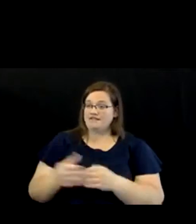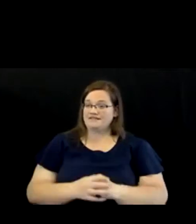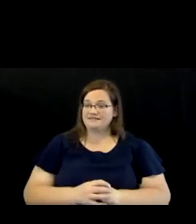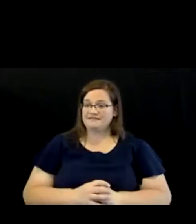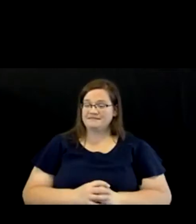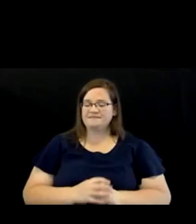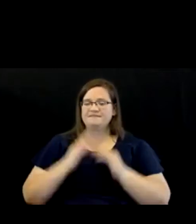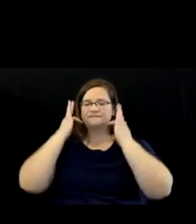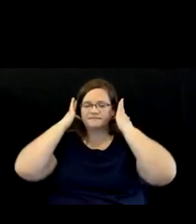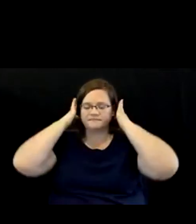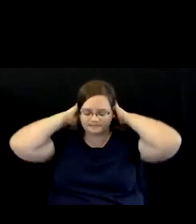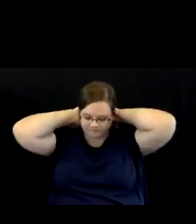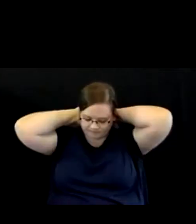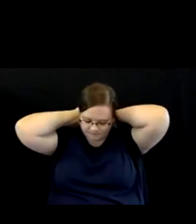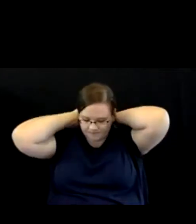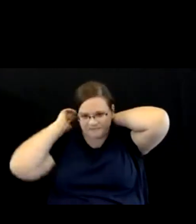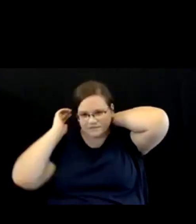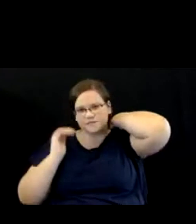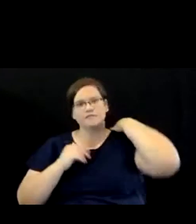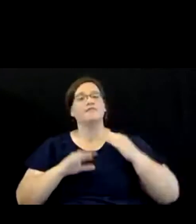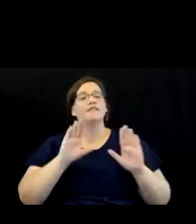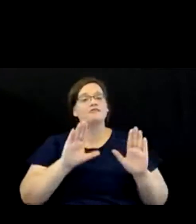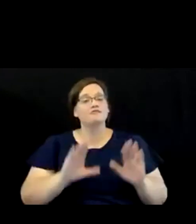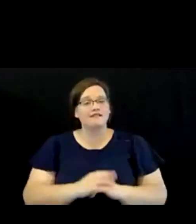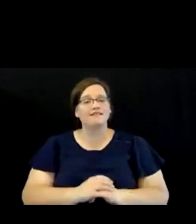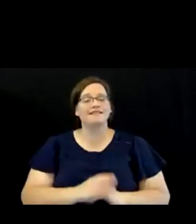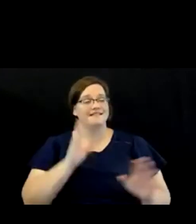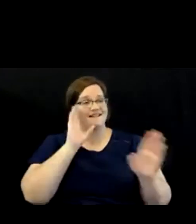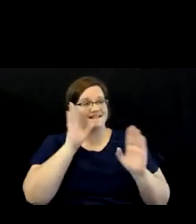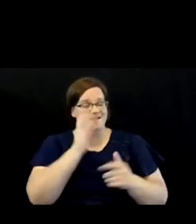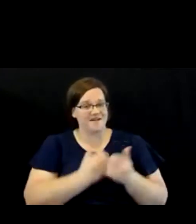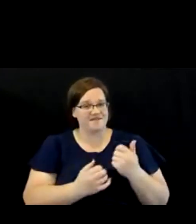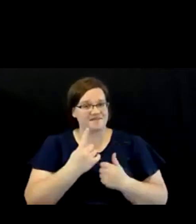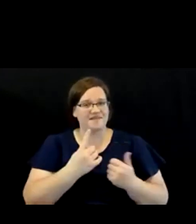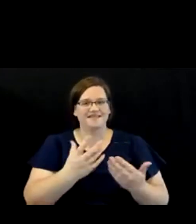Monica: Great. So, hi, everyone. Thanks to Sarah